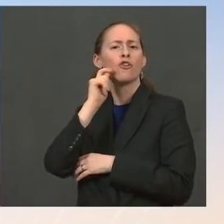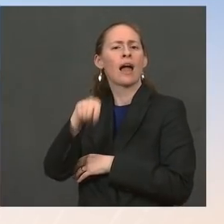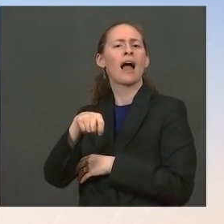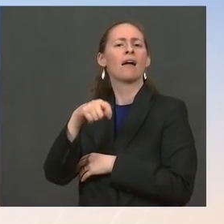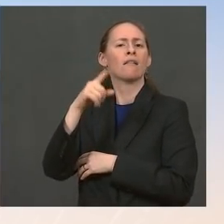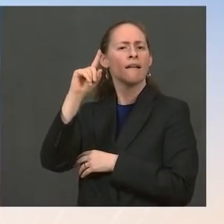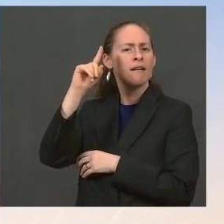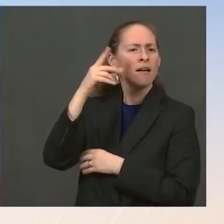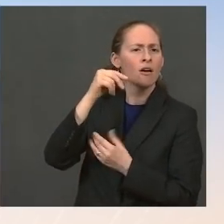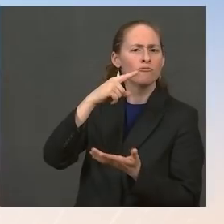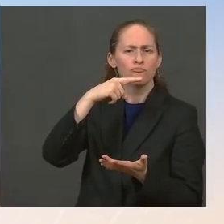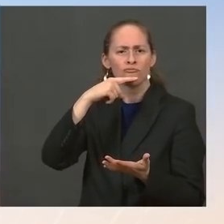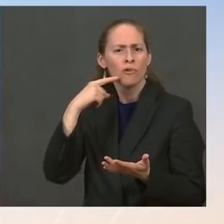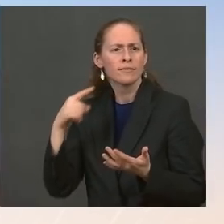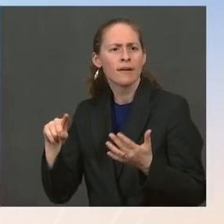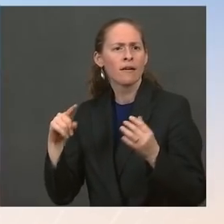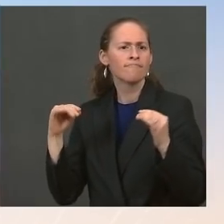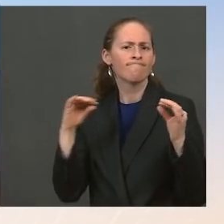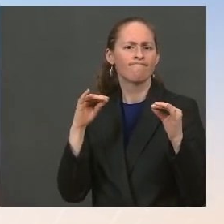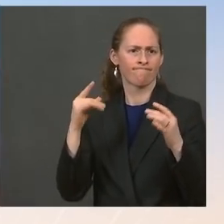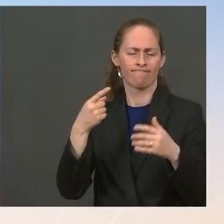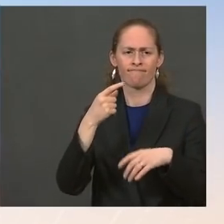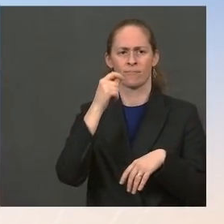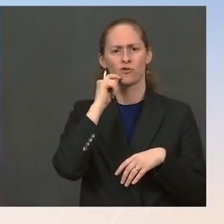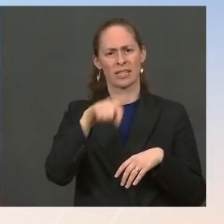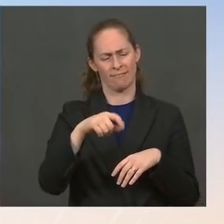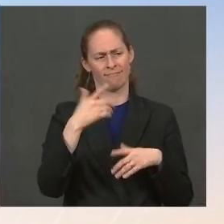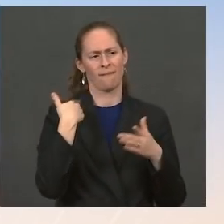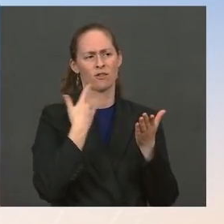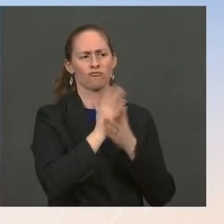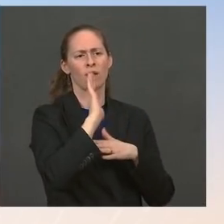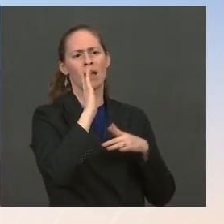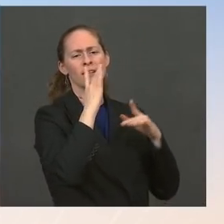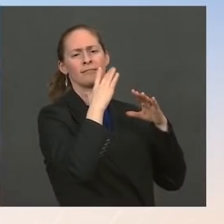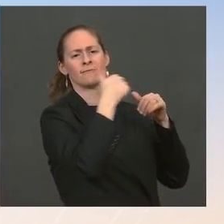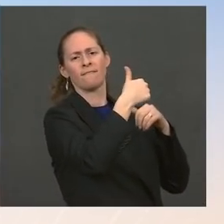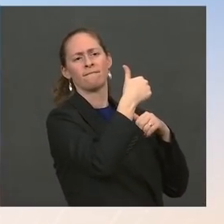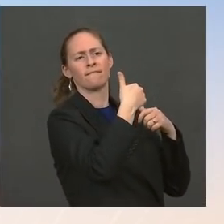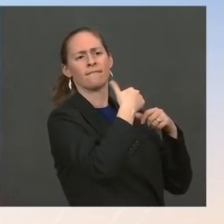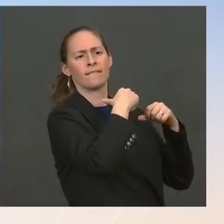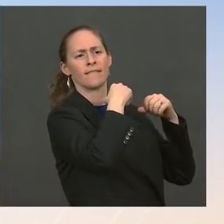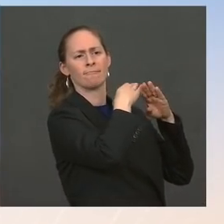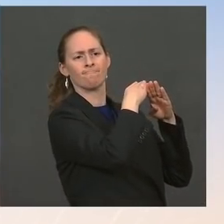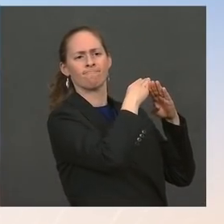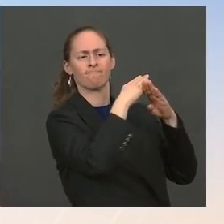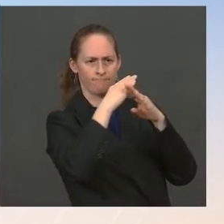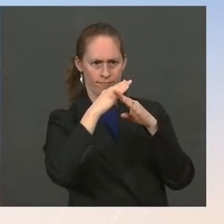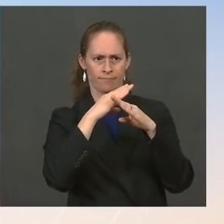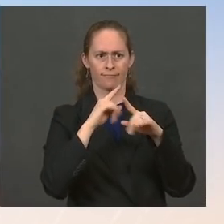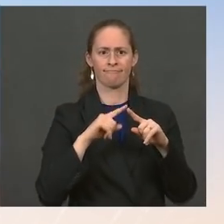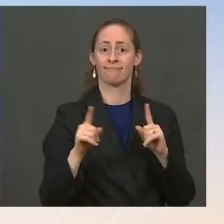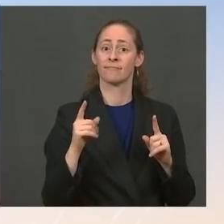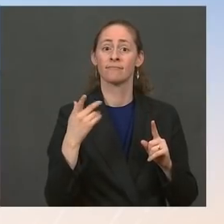At the same time, Putin is complaining that Western countries don't take his "red lines," as he called them, seriously,